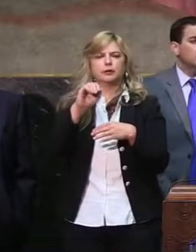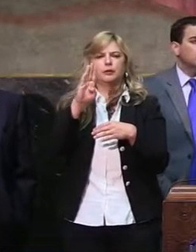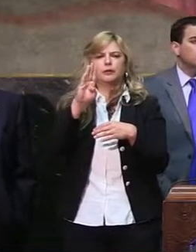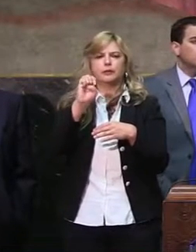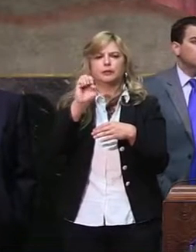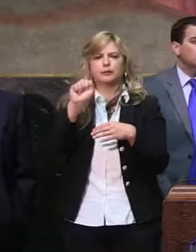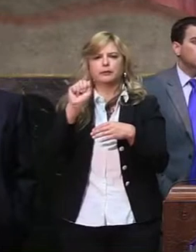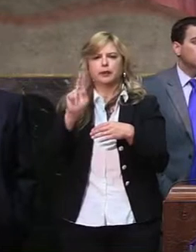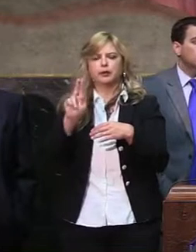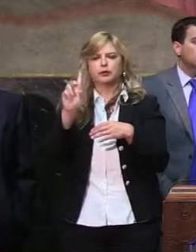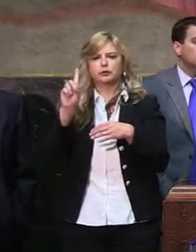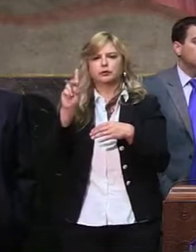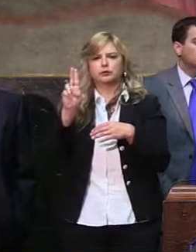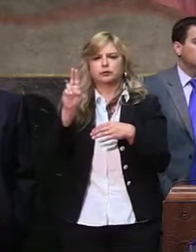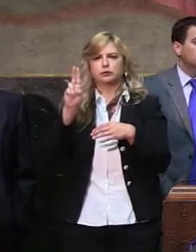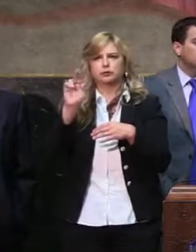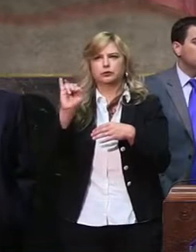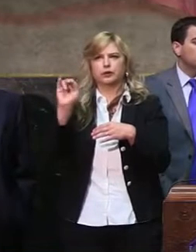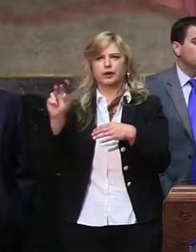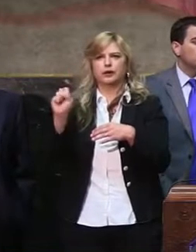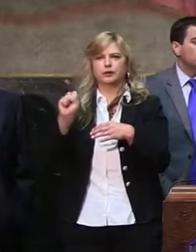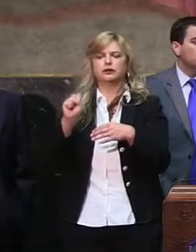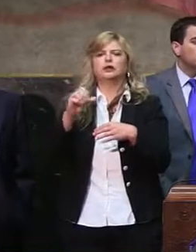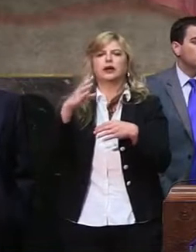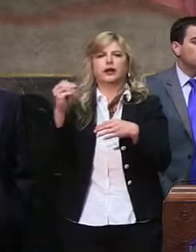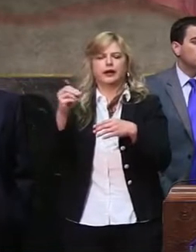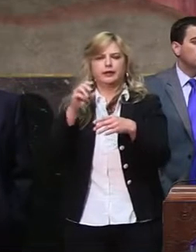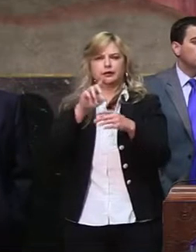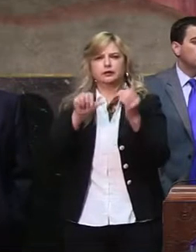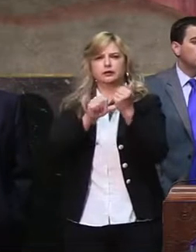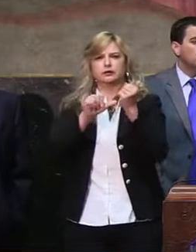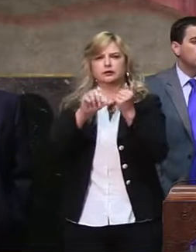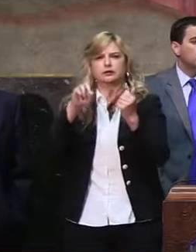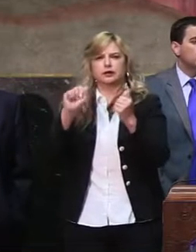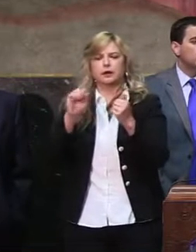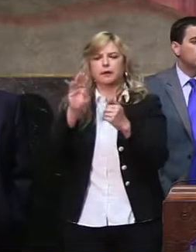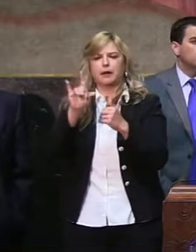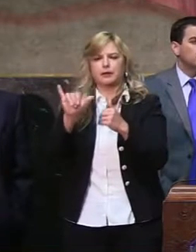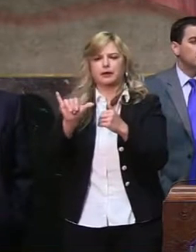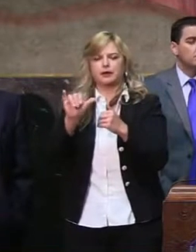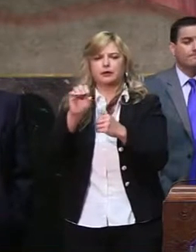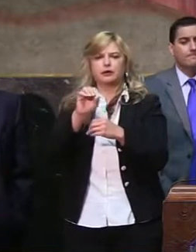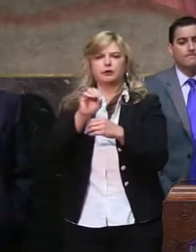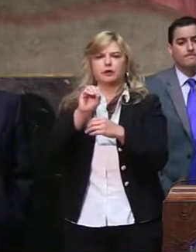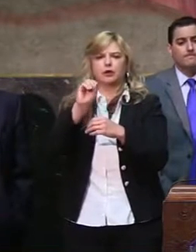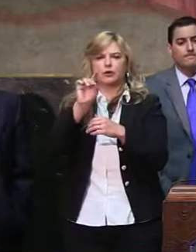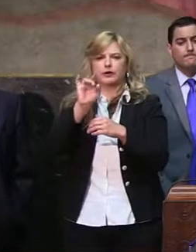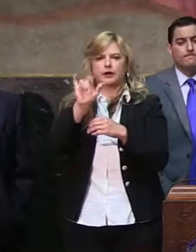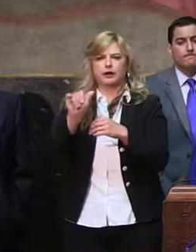member of the task force assistant DA on Vionnet take returning Shore more from